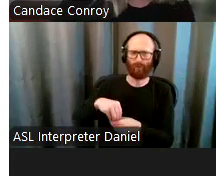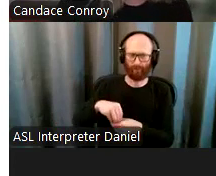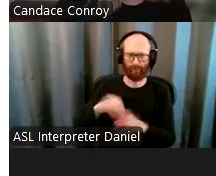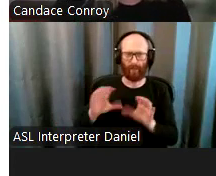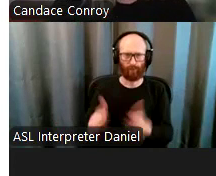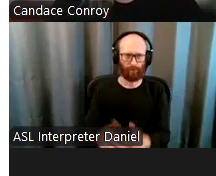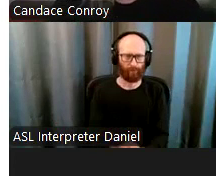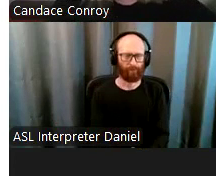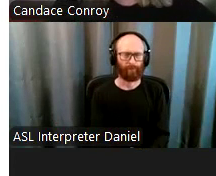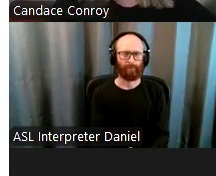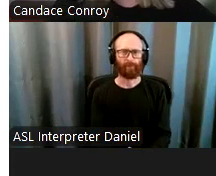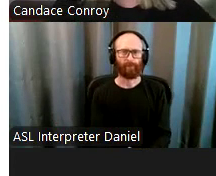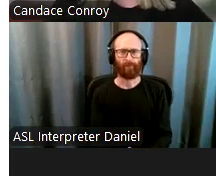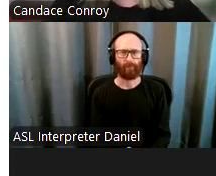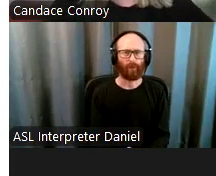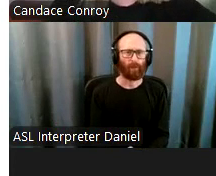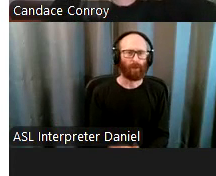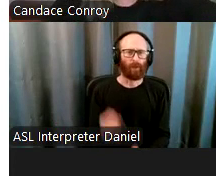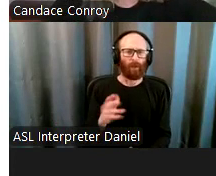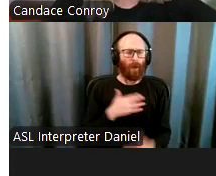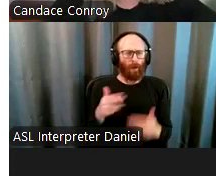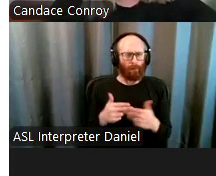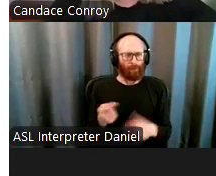All right so my slide is being a little slow here.